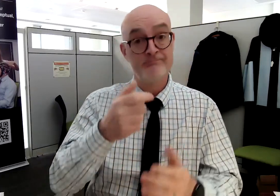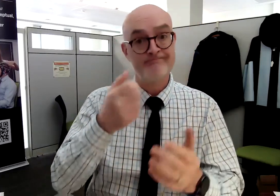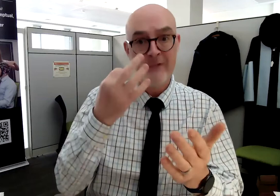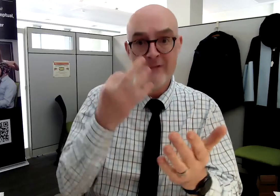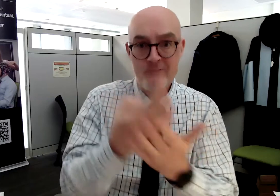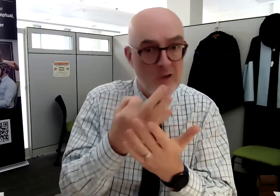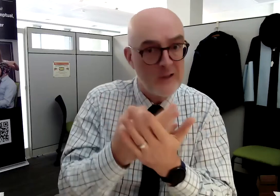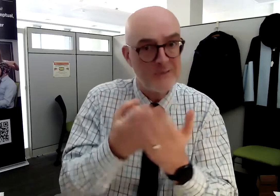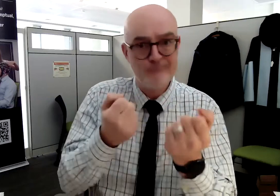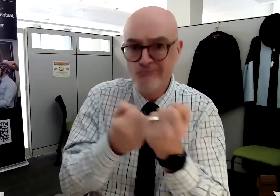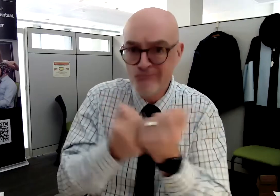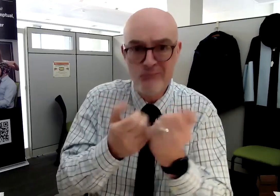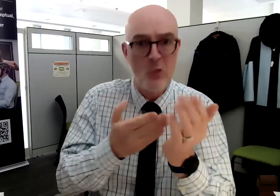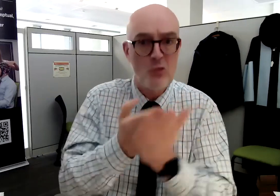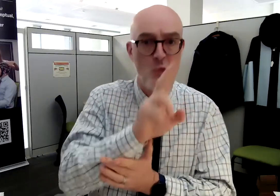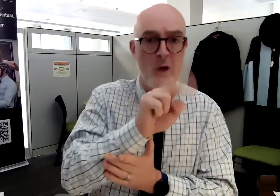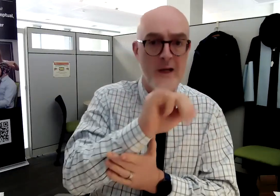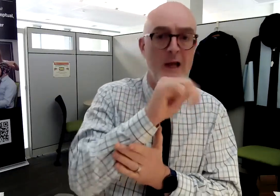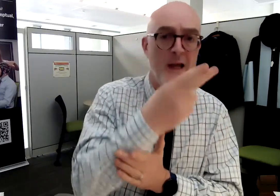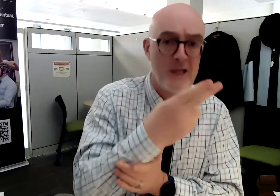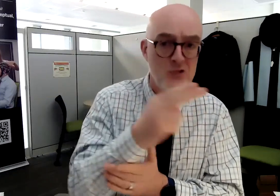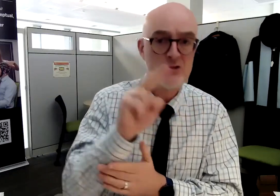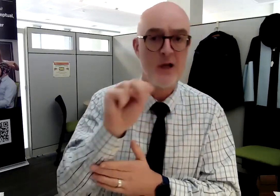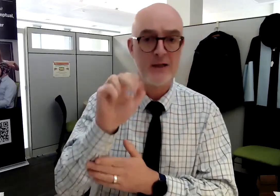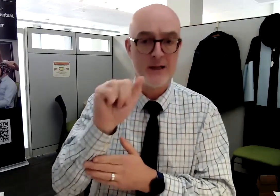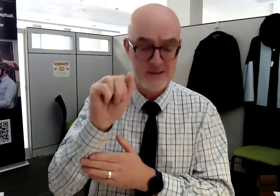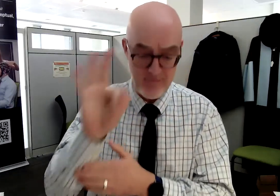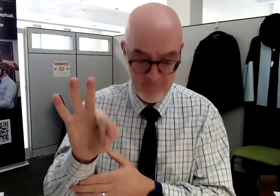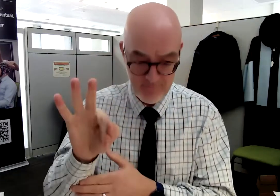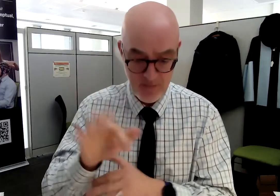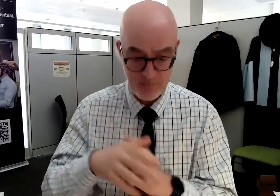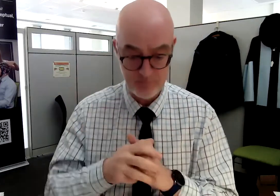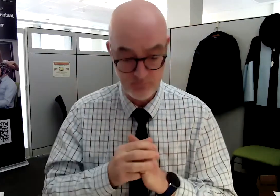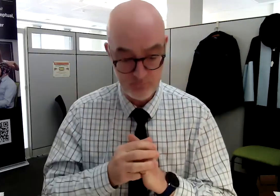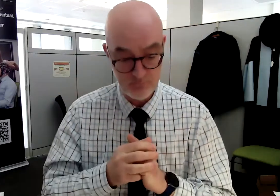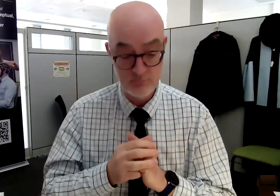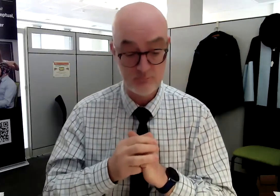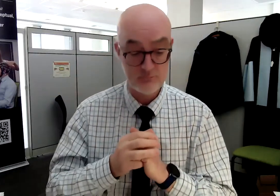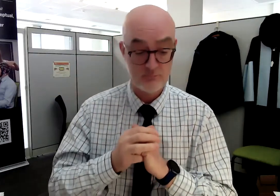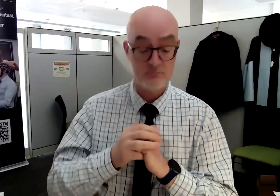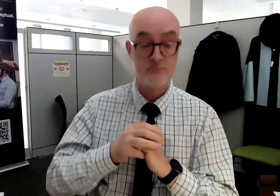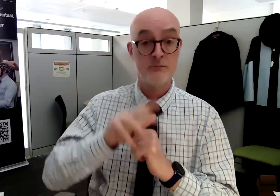which receive funding from the NIH and the NSF.